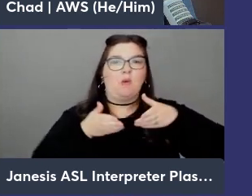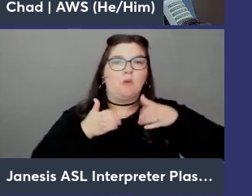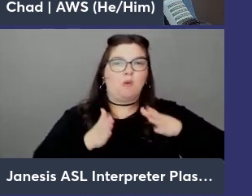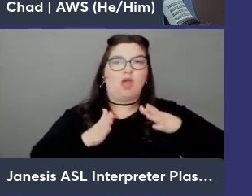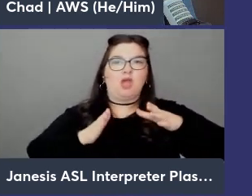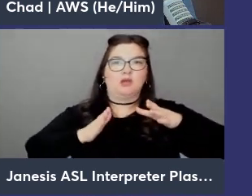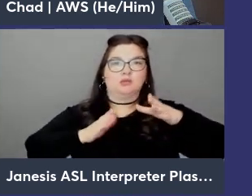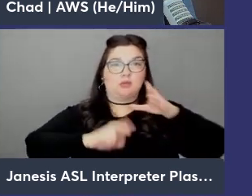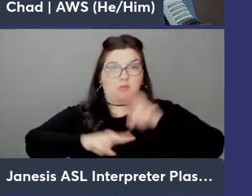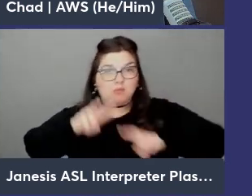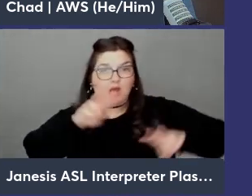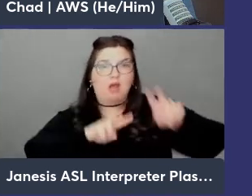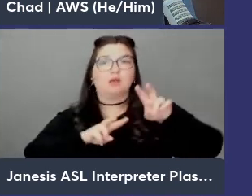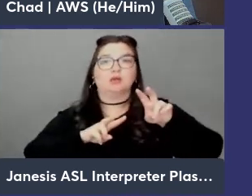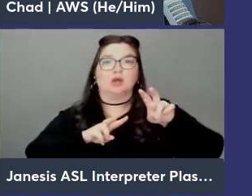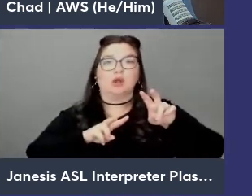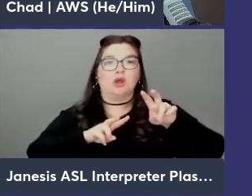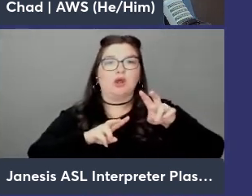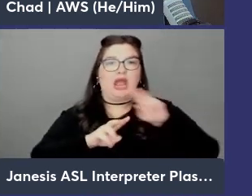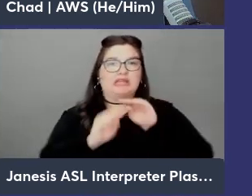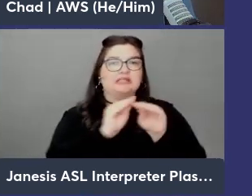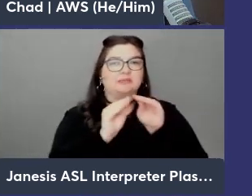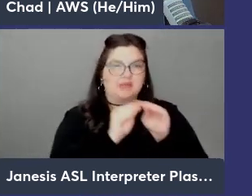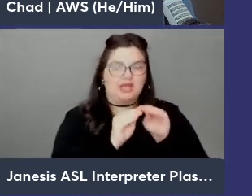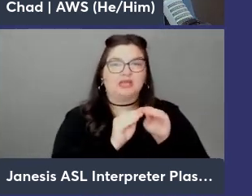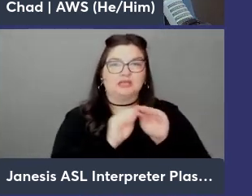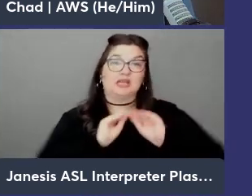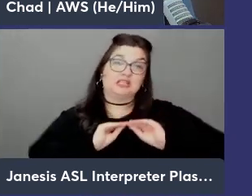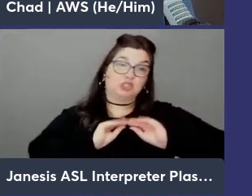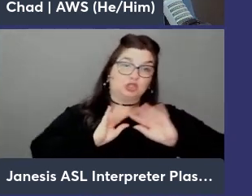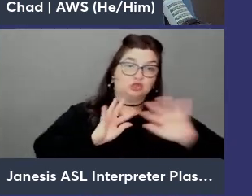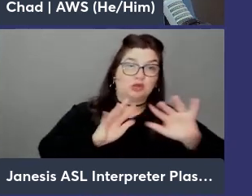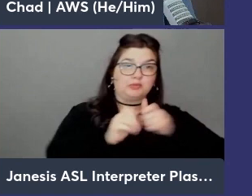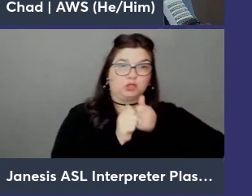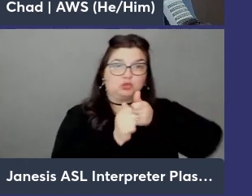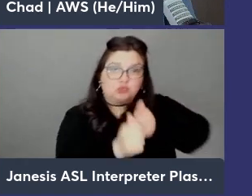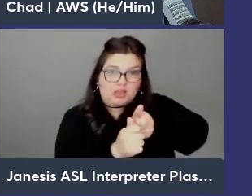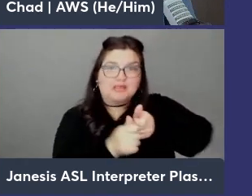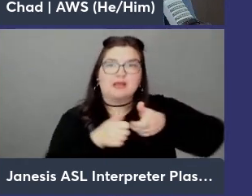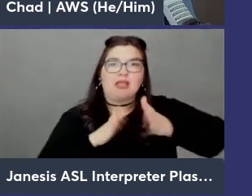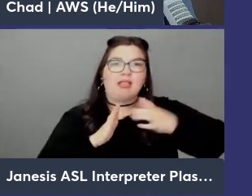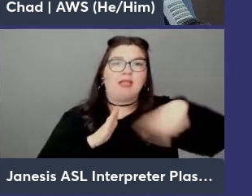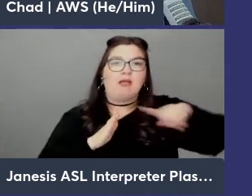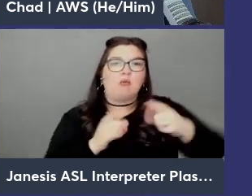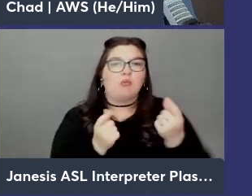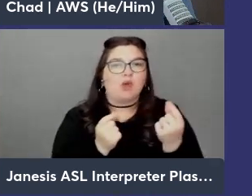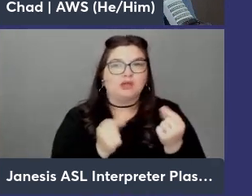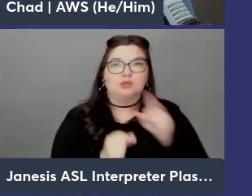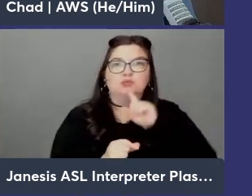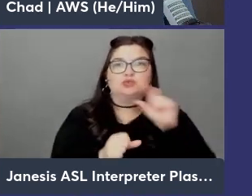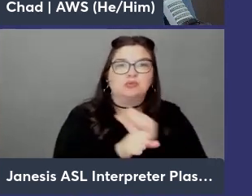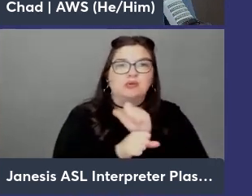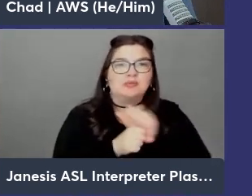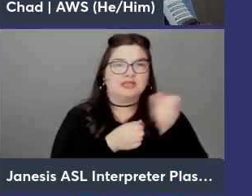In a nutshell, distributed tracing allows you to trace the actual transaction. Let me show you how it looks,